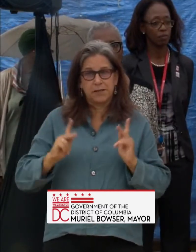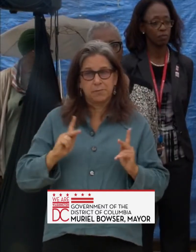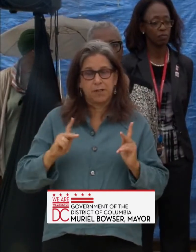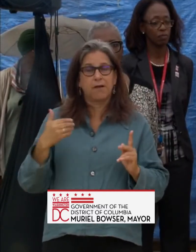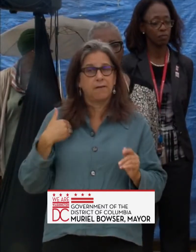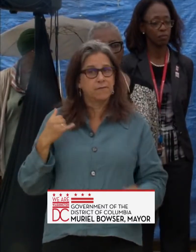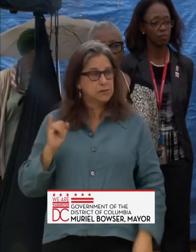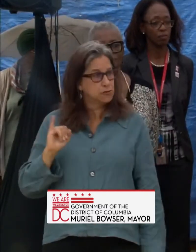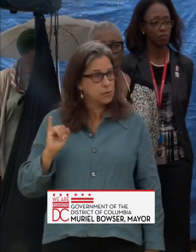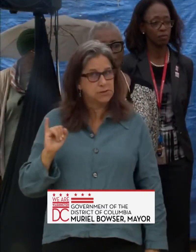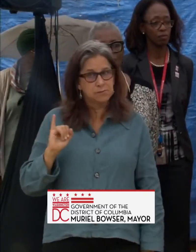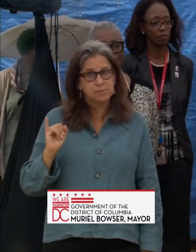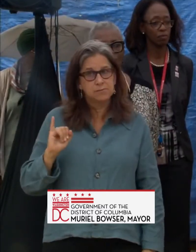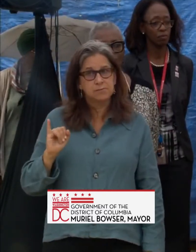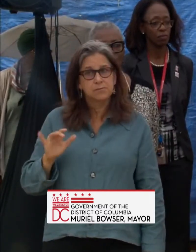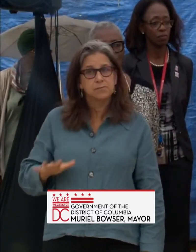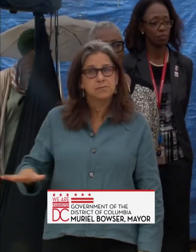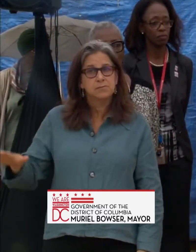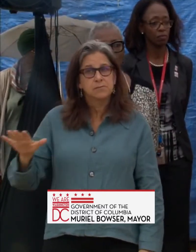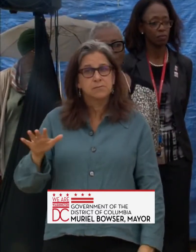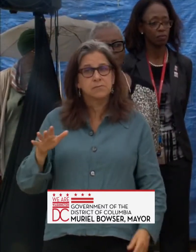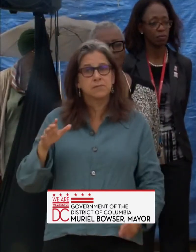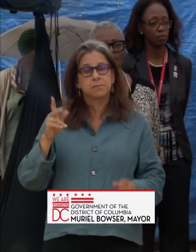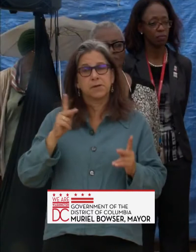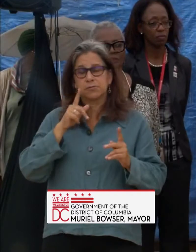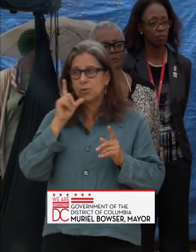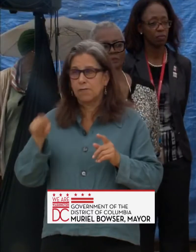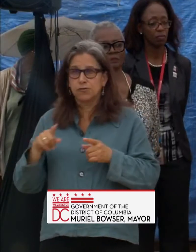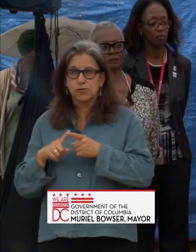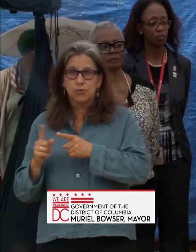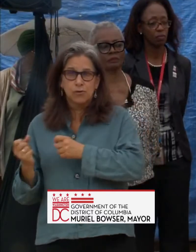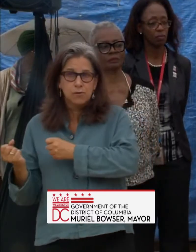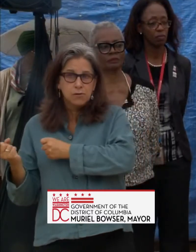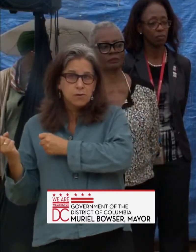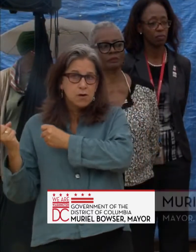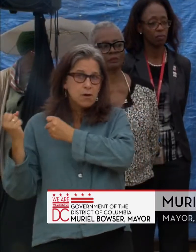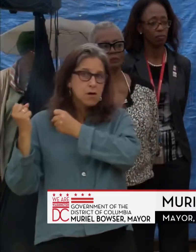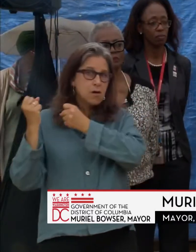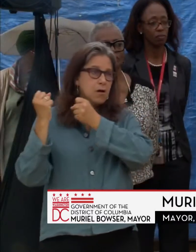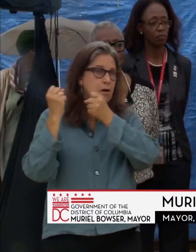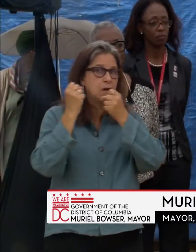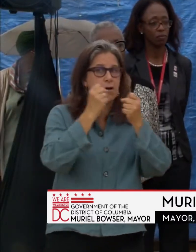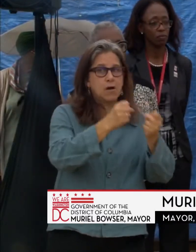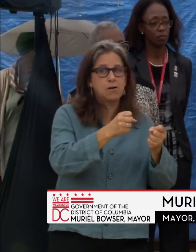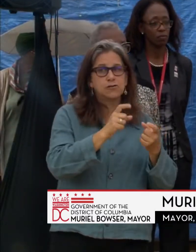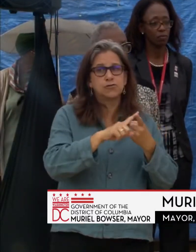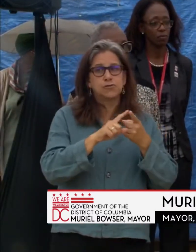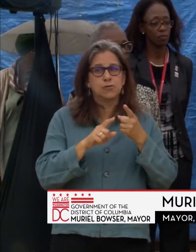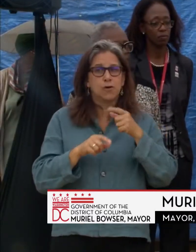PEOPLE SHOULDN'T HAVE TO TRAVEL WHERE D.C. GENERAL WAS, AT THAT TIME WARD 6, AND EASTWARD.